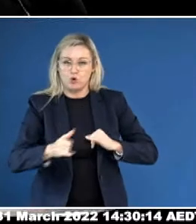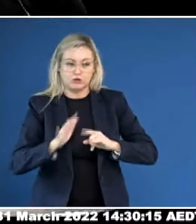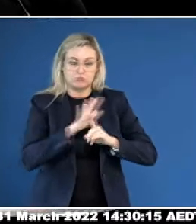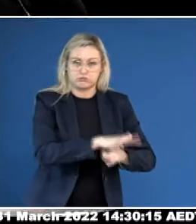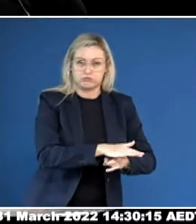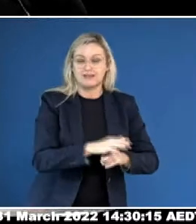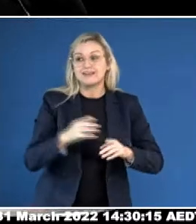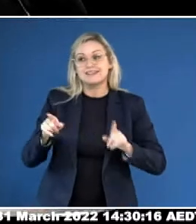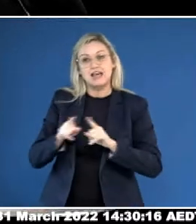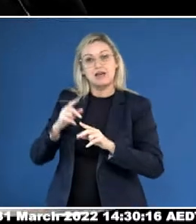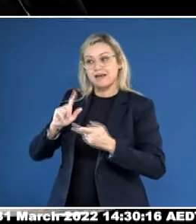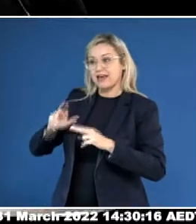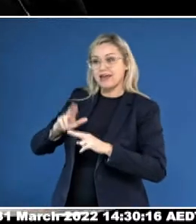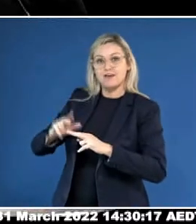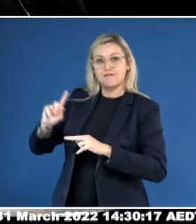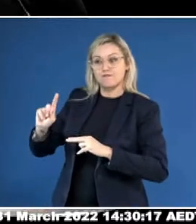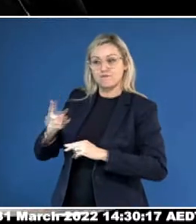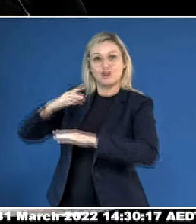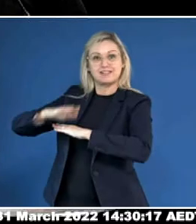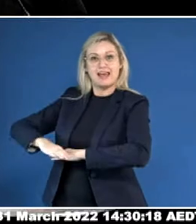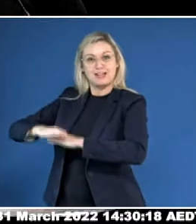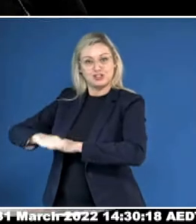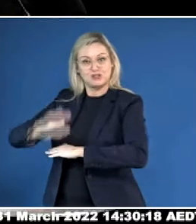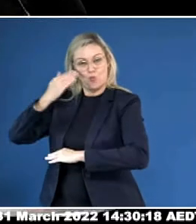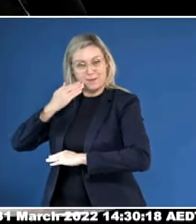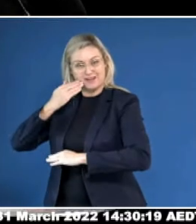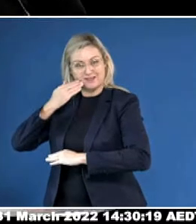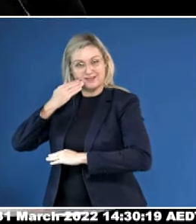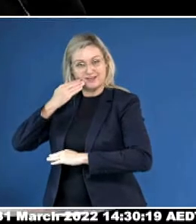disabilities face in the colony where First Nations women with disabilities are subjected